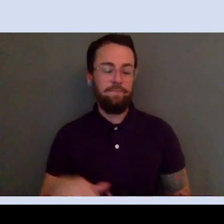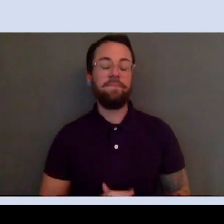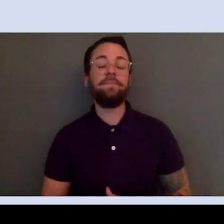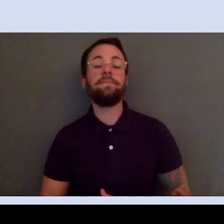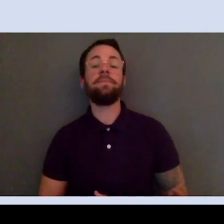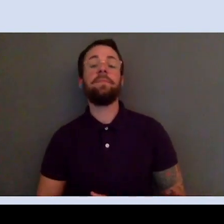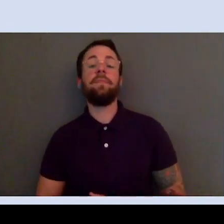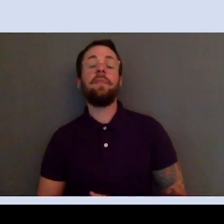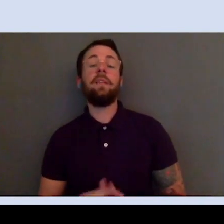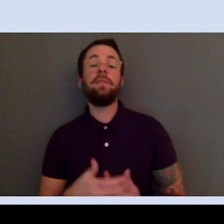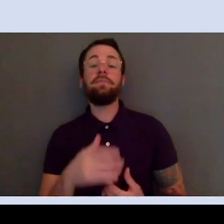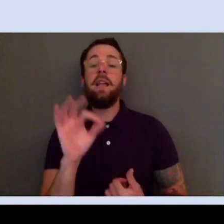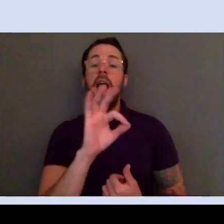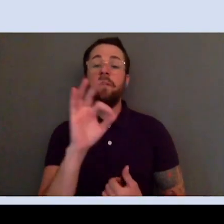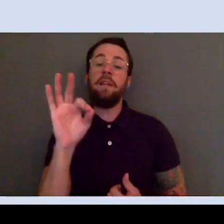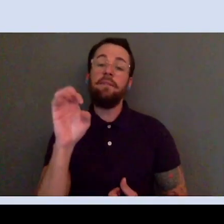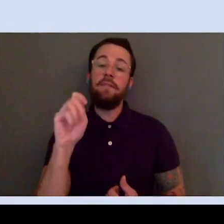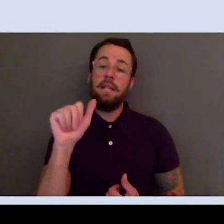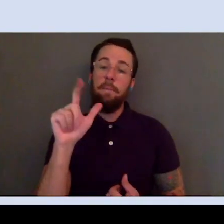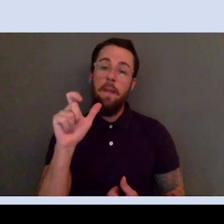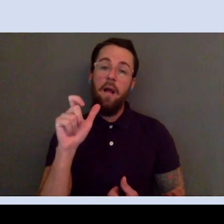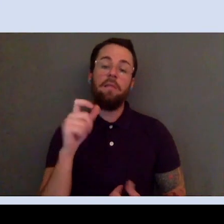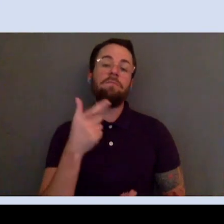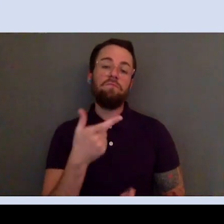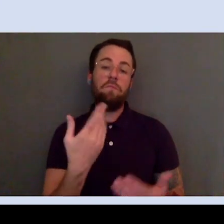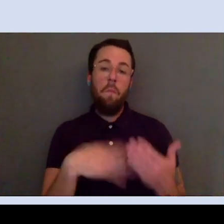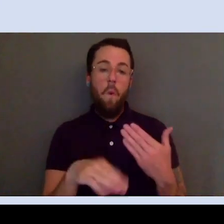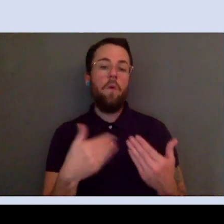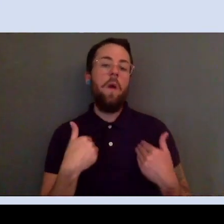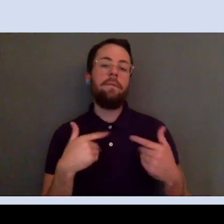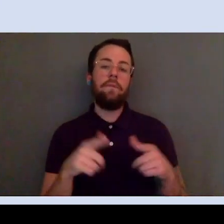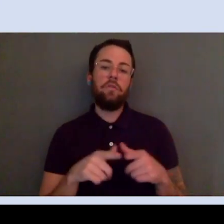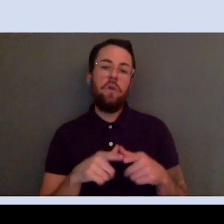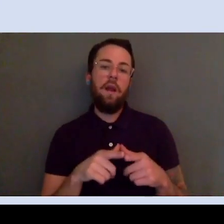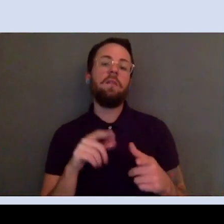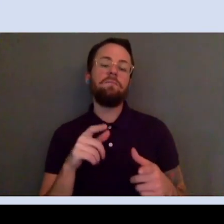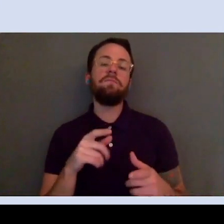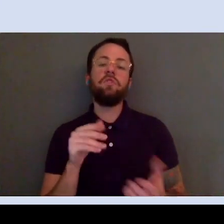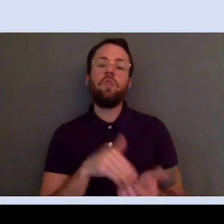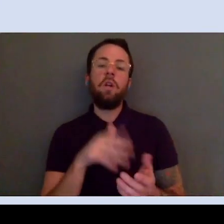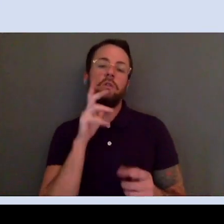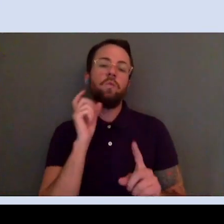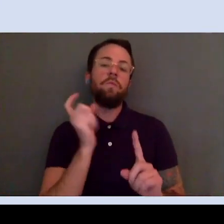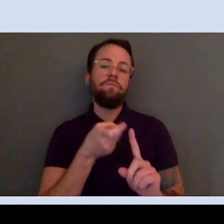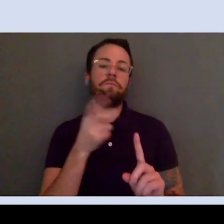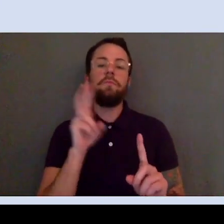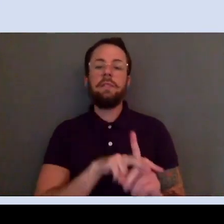Many states are adopting the letter X for people who so choose.